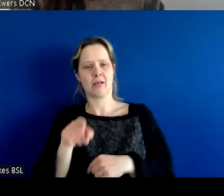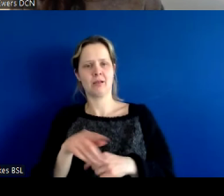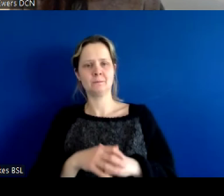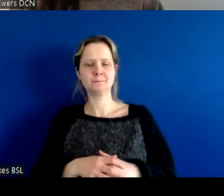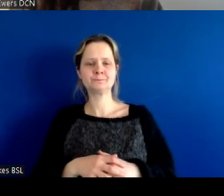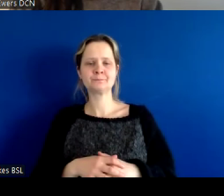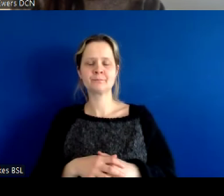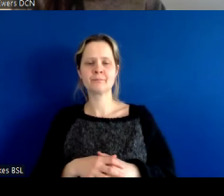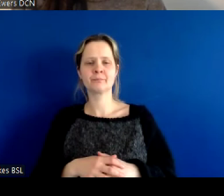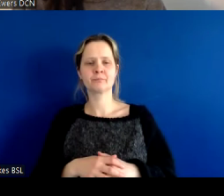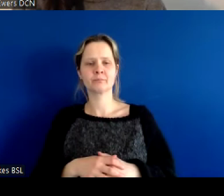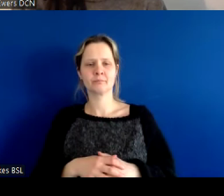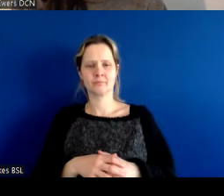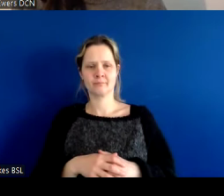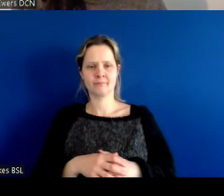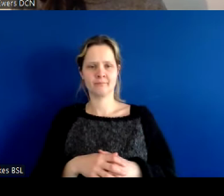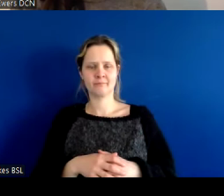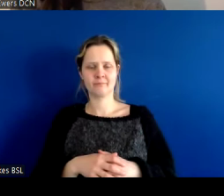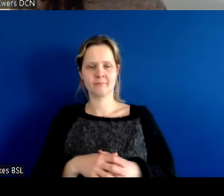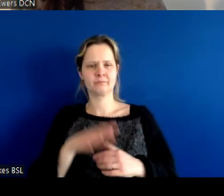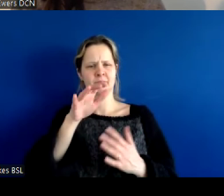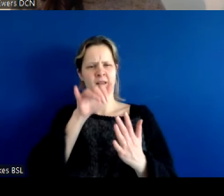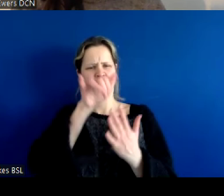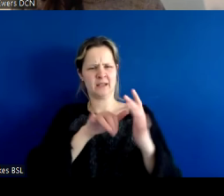In the copy, the text that they write, they've tried to,